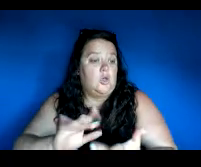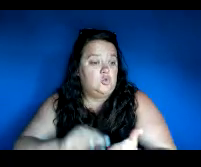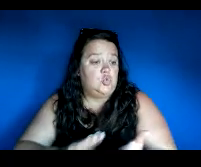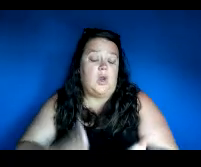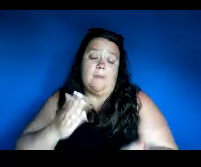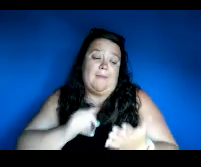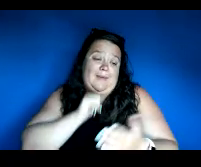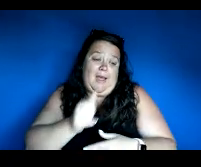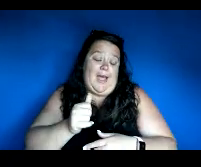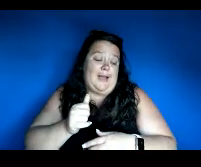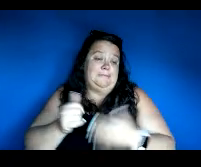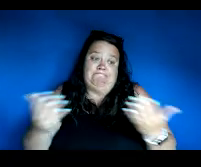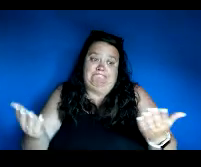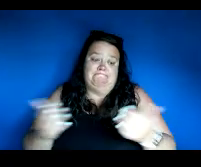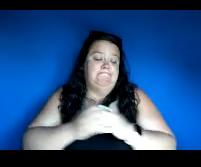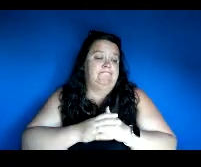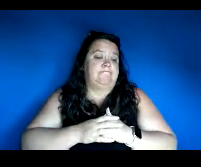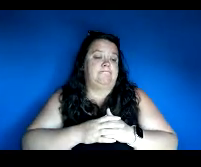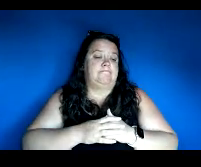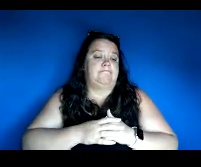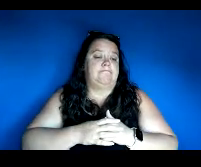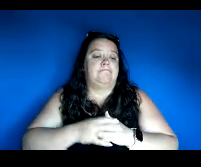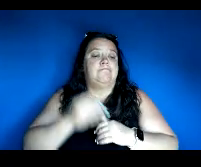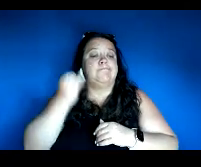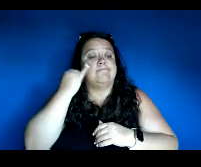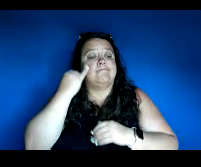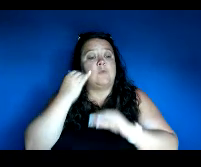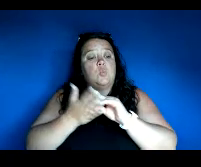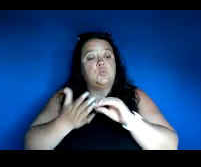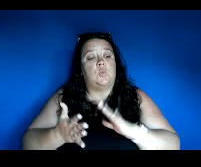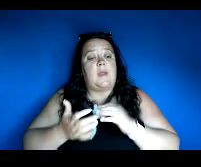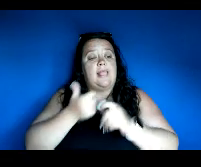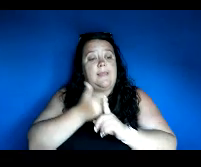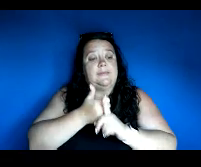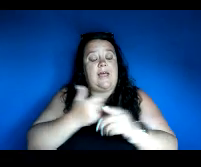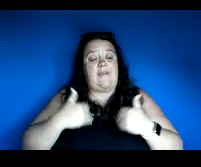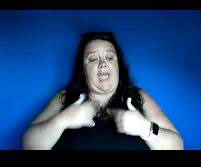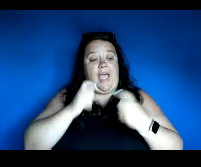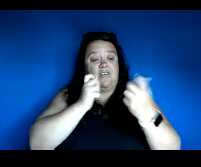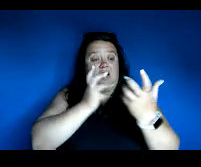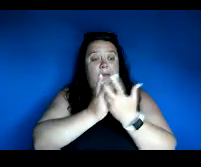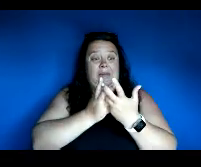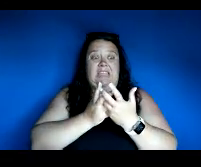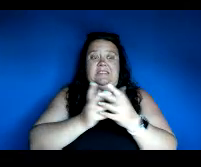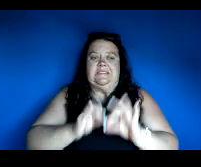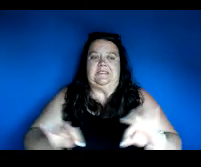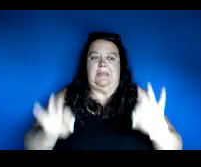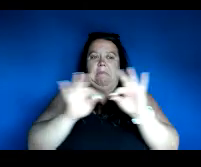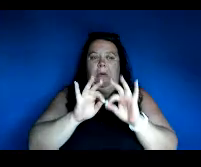So for students that have accommodations, really important that you reach out and make that connection.